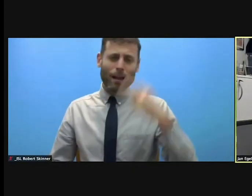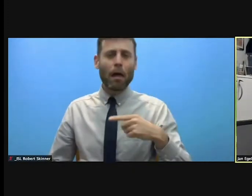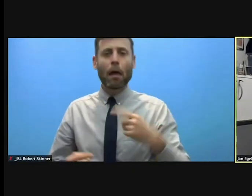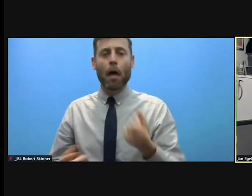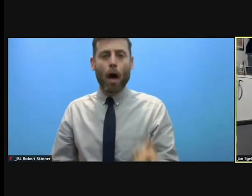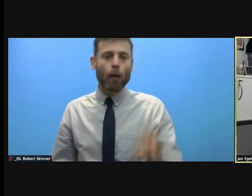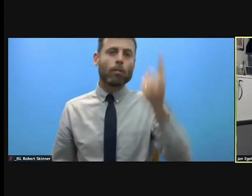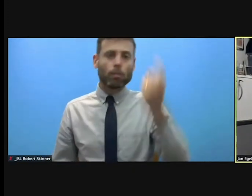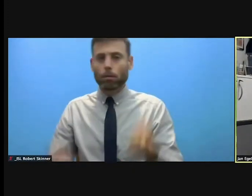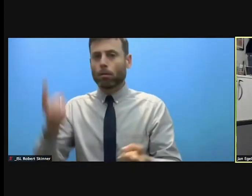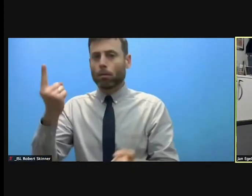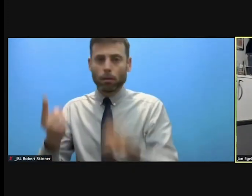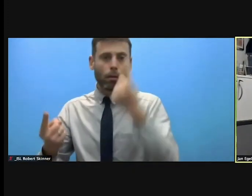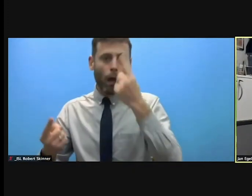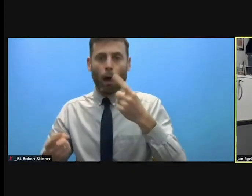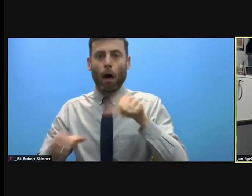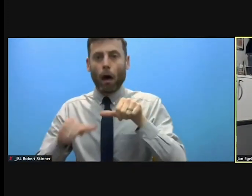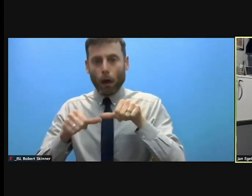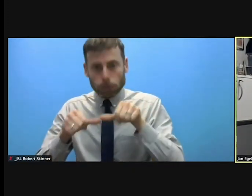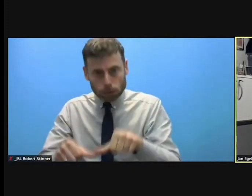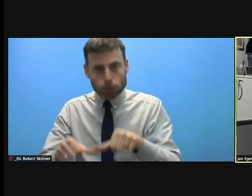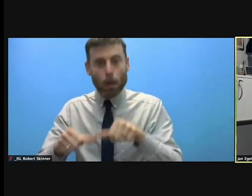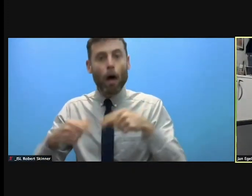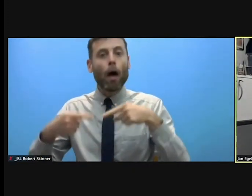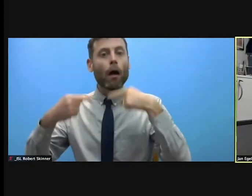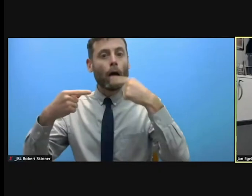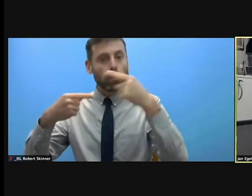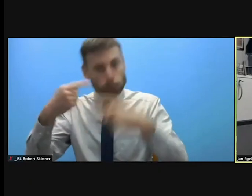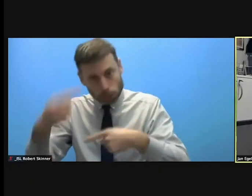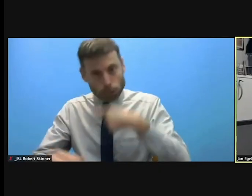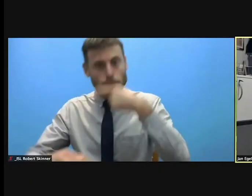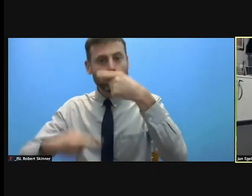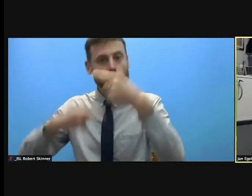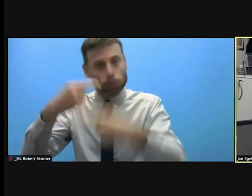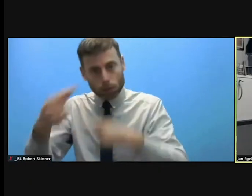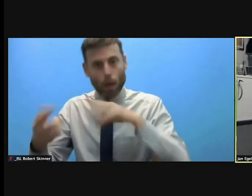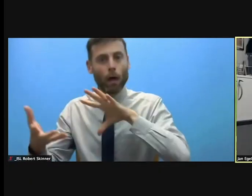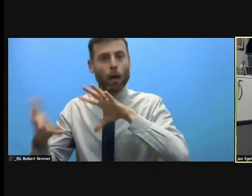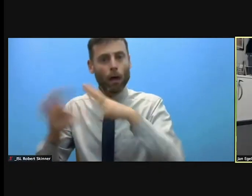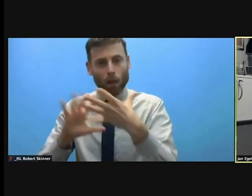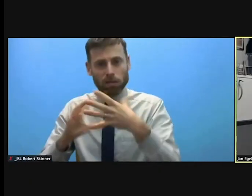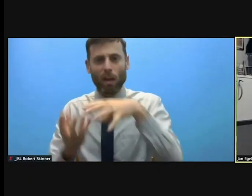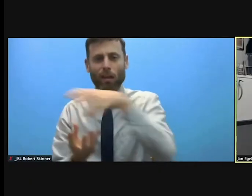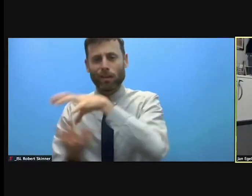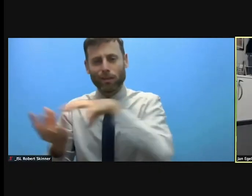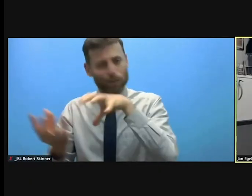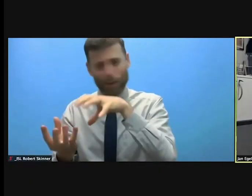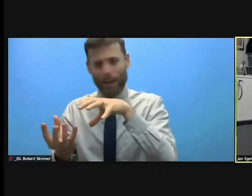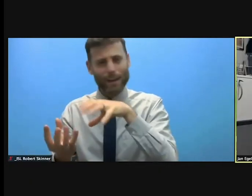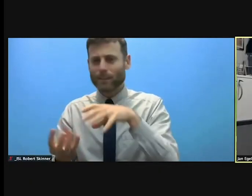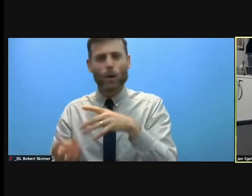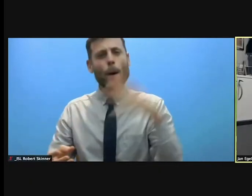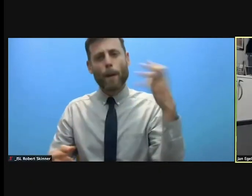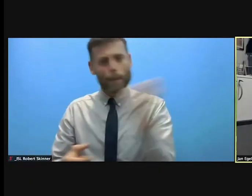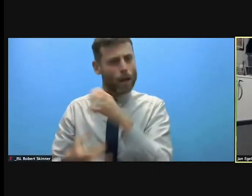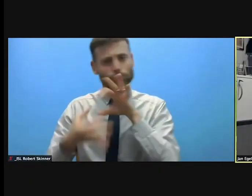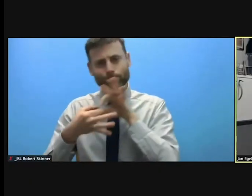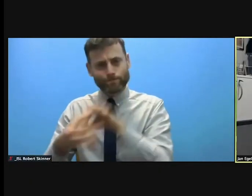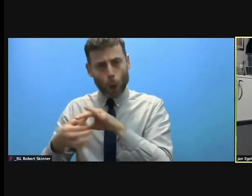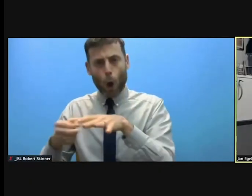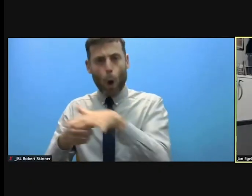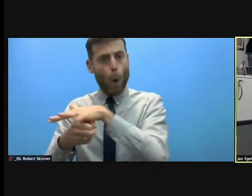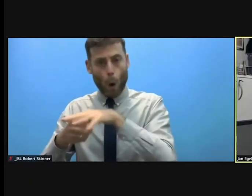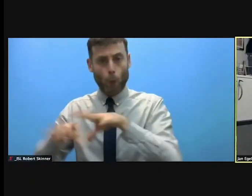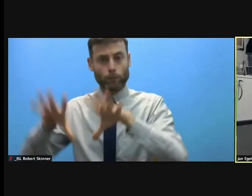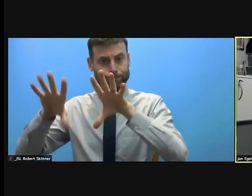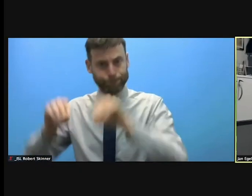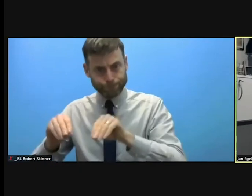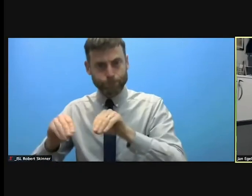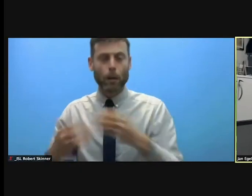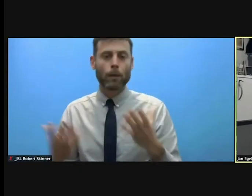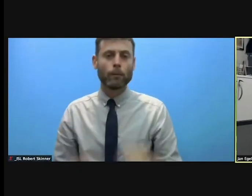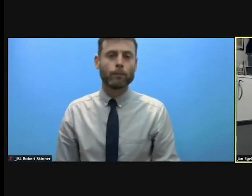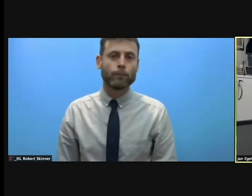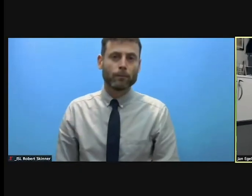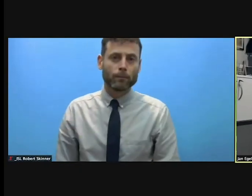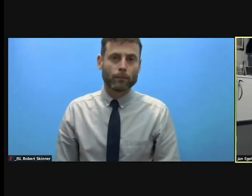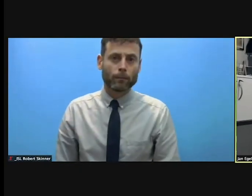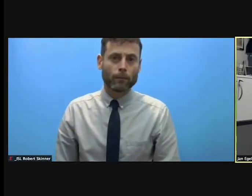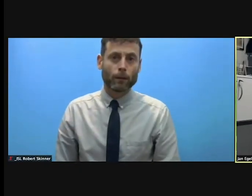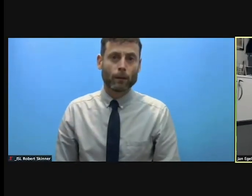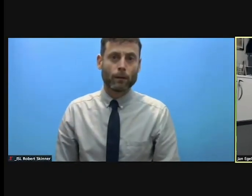Now is it peace, is it war? Are we targeted or are we not?